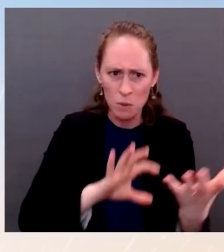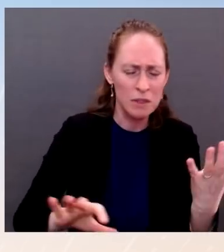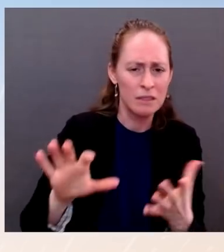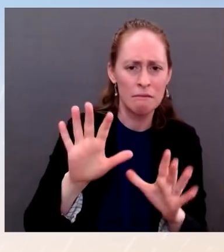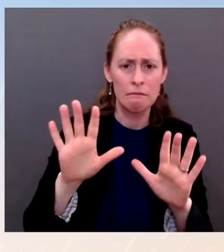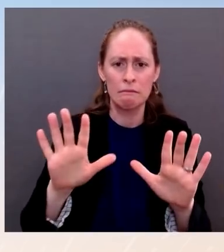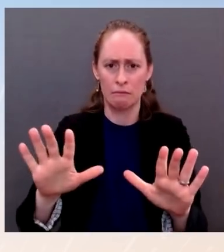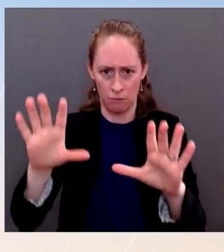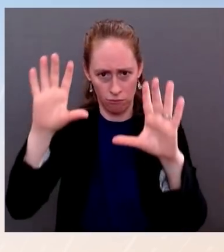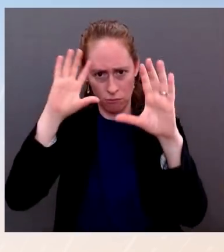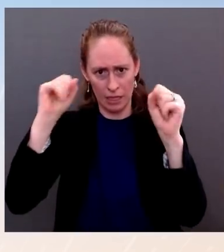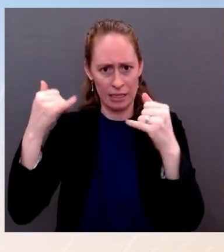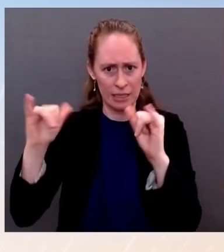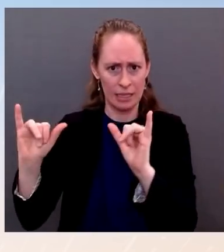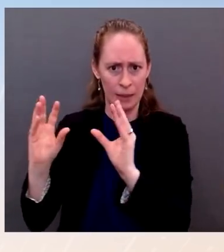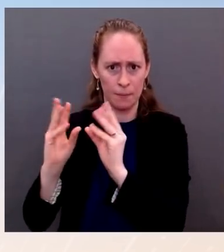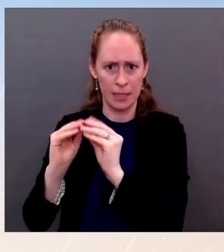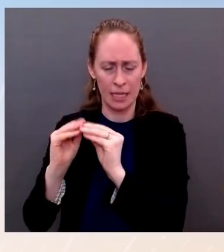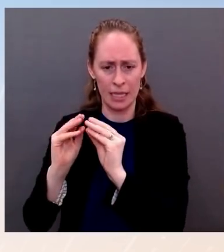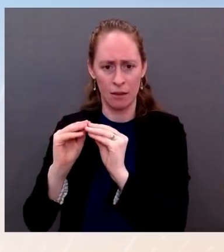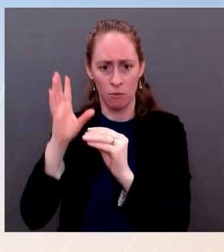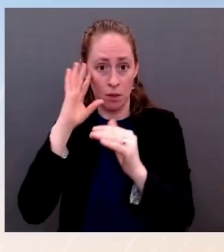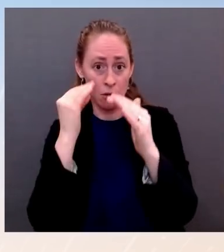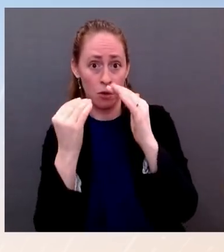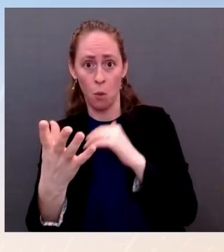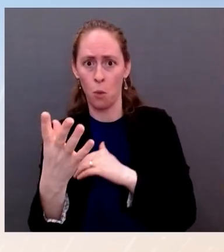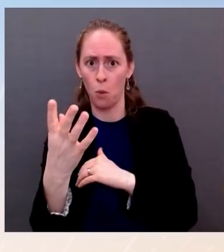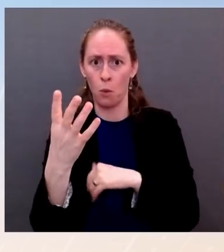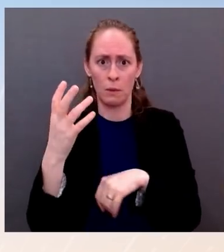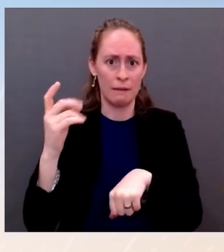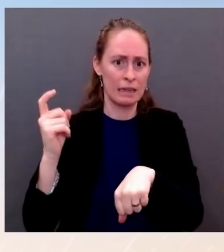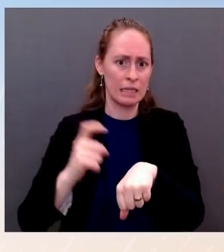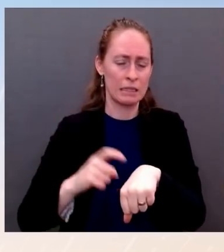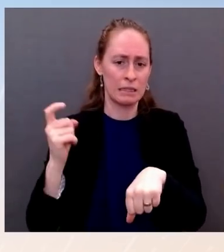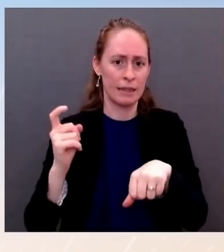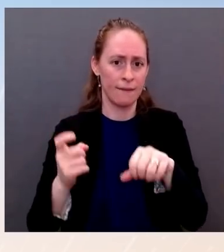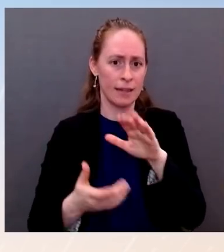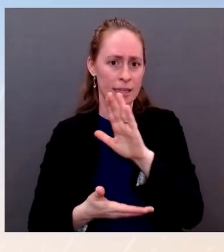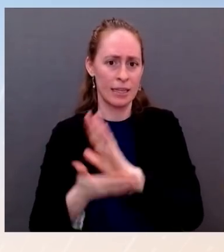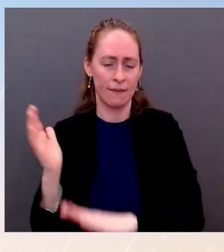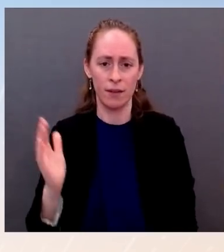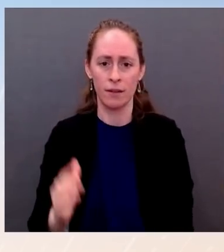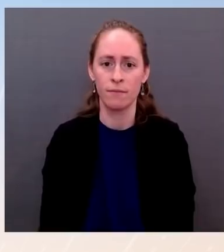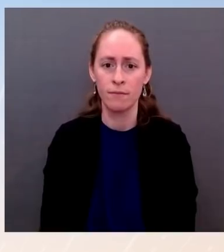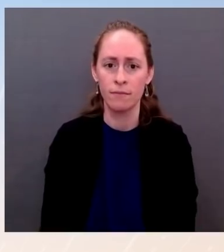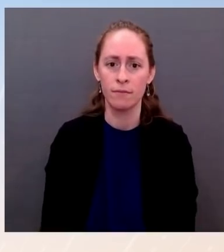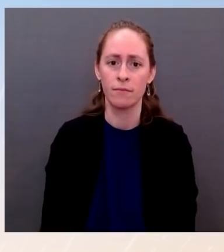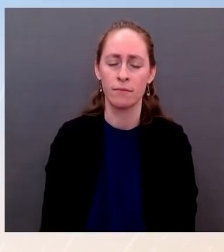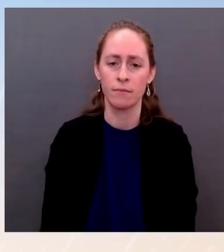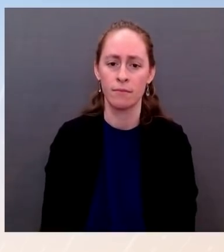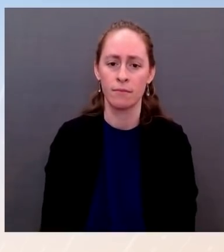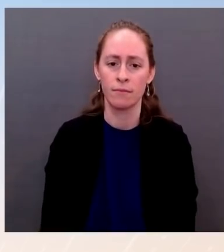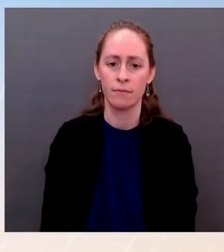Aamer or others, if you want to come back. Sorry, we did not want you to miss the President's departure, but we had a little miscommunication internally. The Press: This is for the chopper?